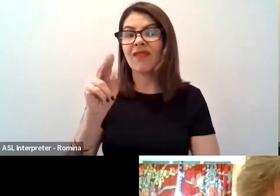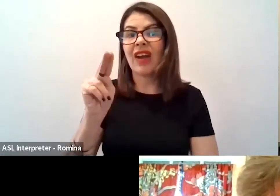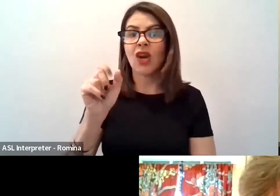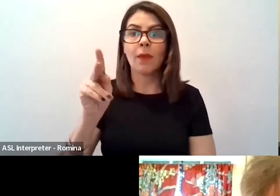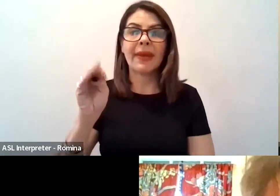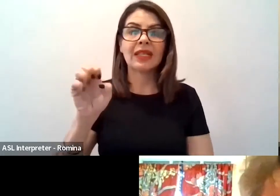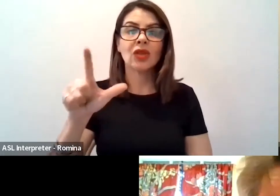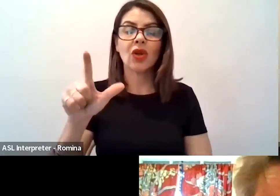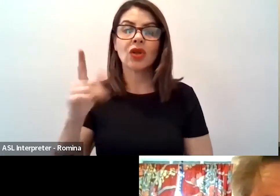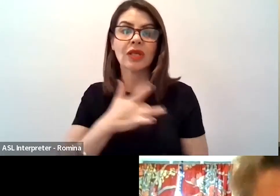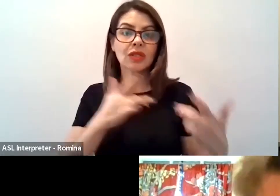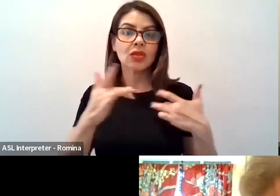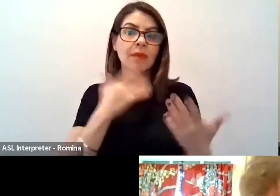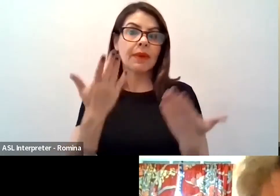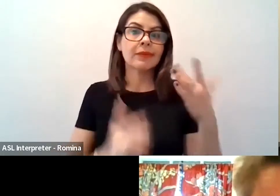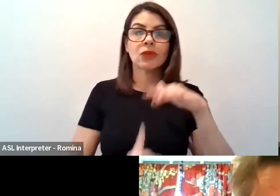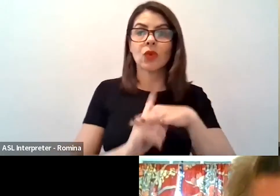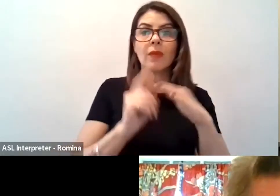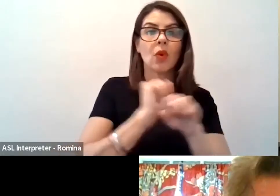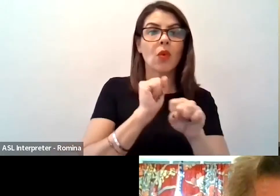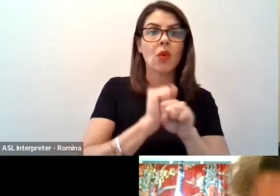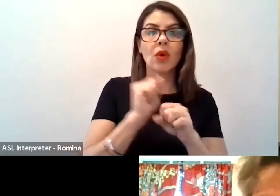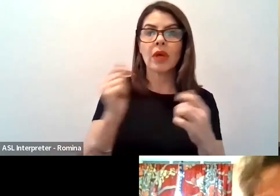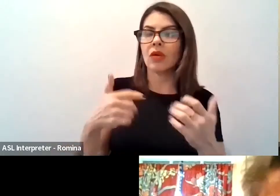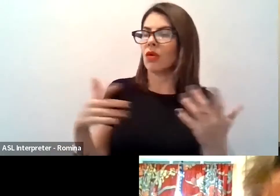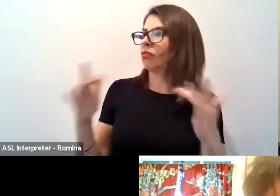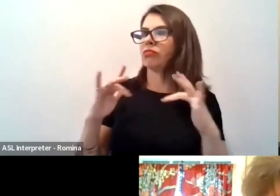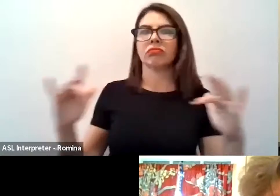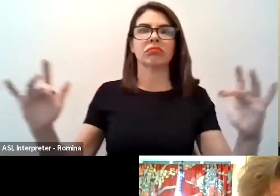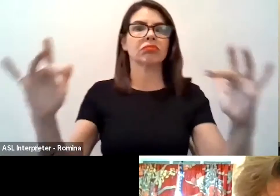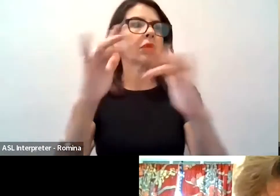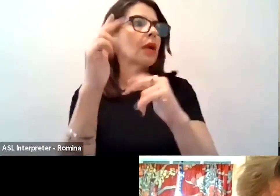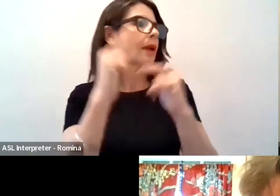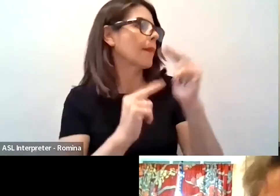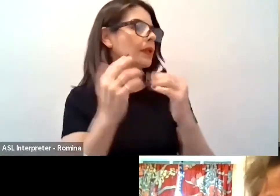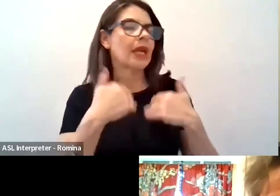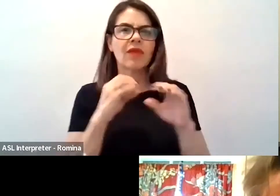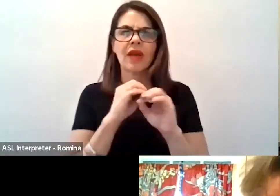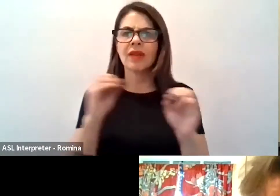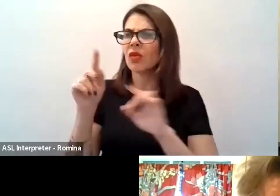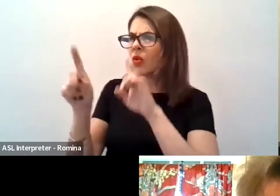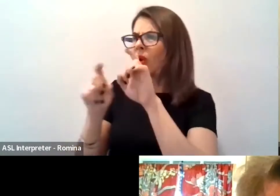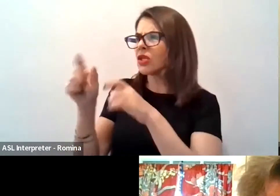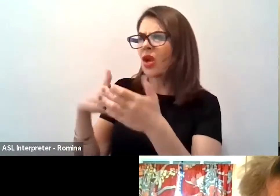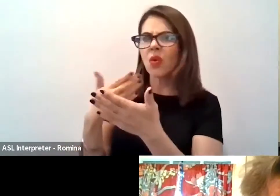You might show up one day and find yourself in an abandoned building. There might be questions upon requests.